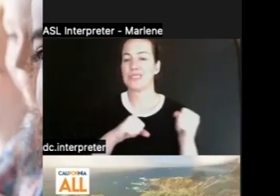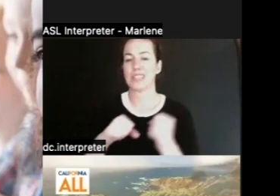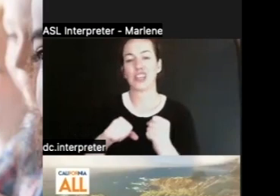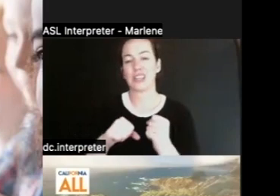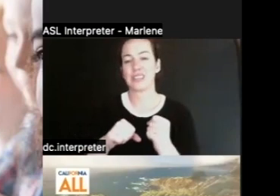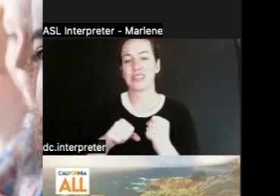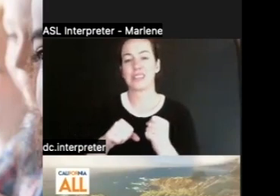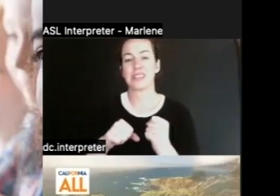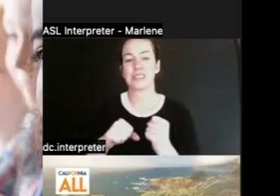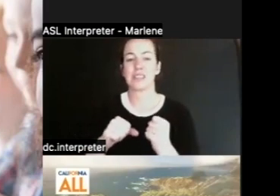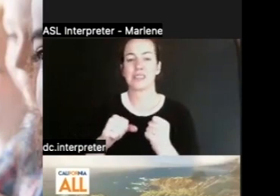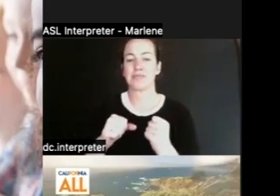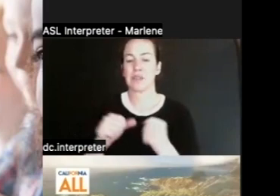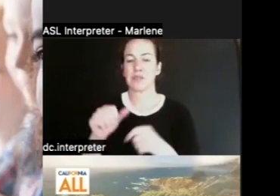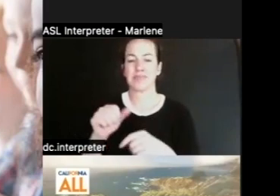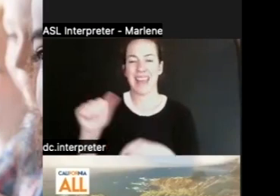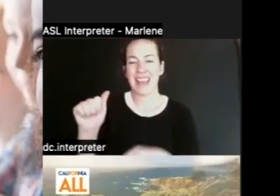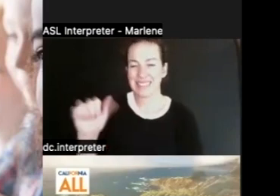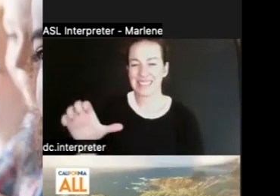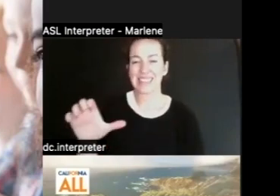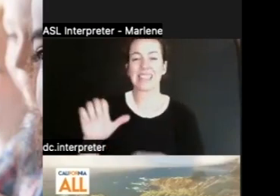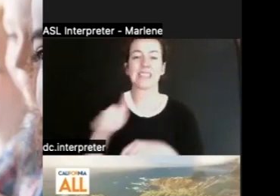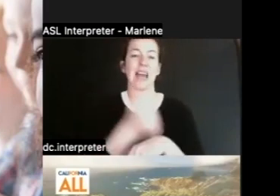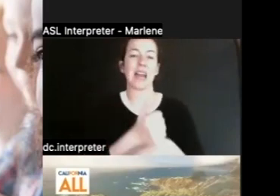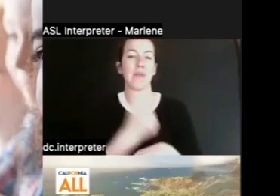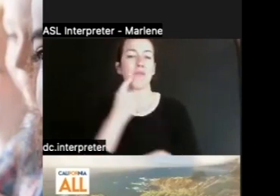we can make it air conditioned so that it's a place where people go to avoid the heat.